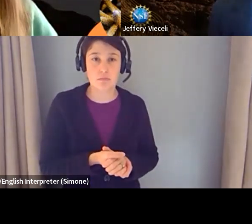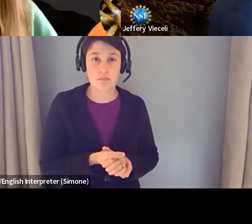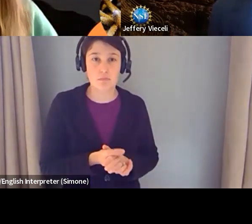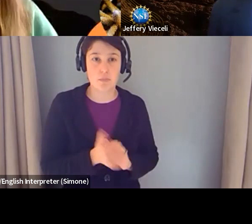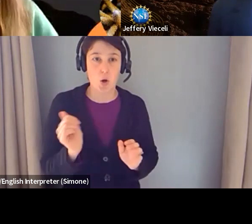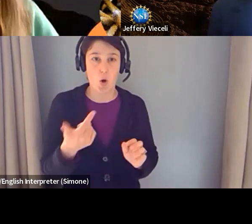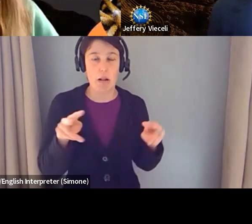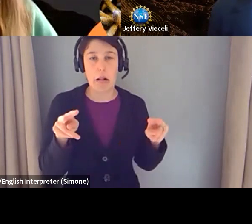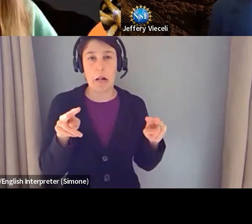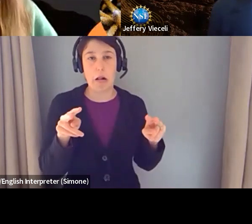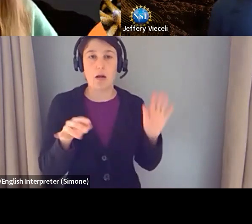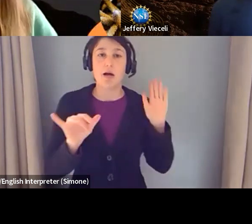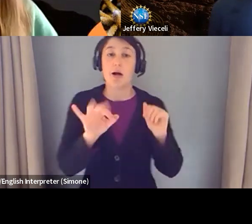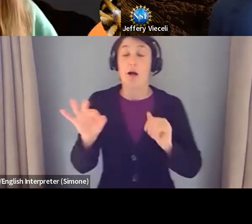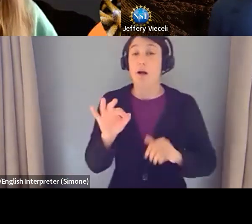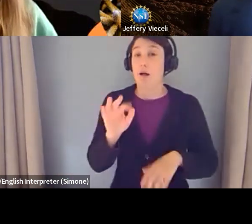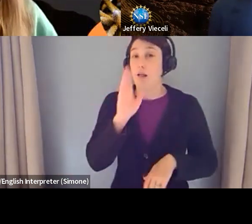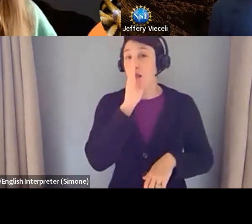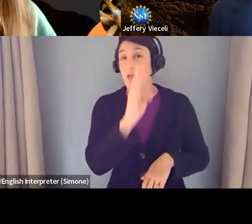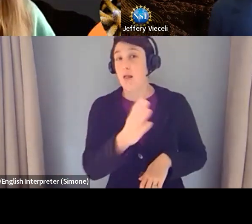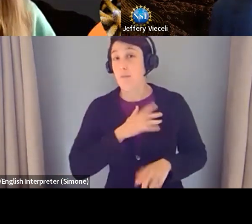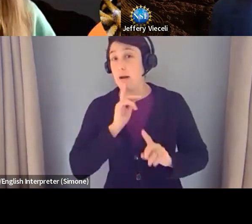Jeff Vieceli: My answer to that is if you're using it for other participants and it's